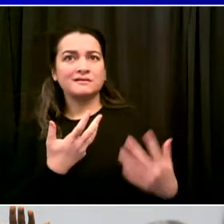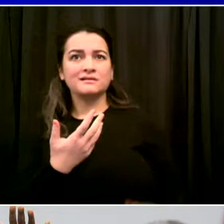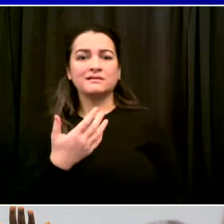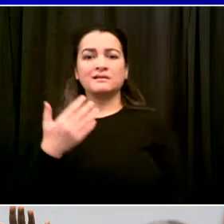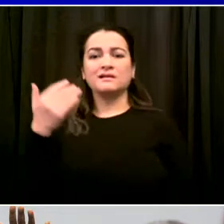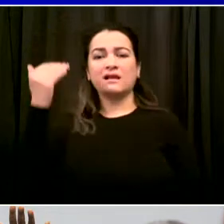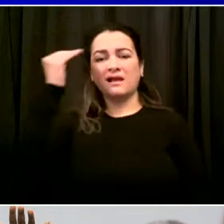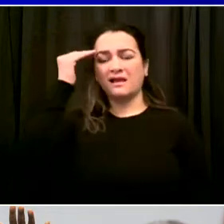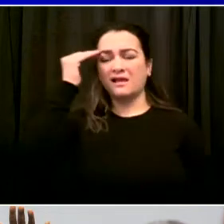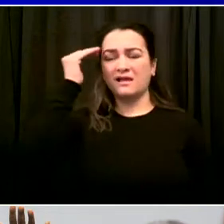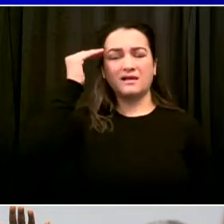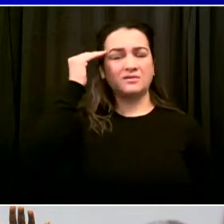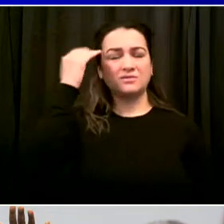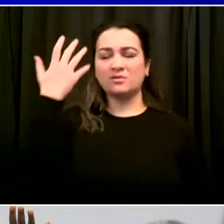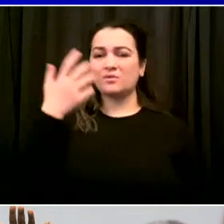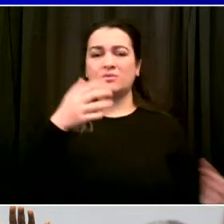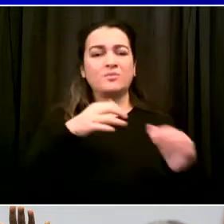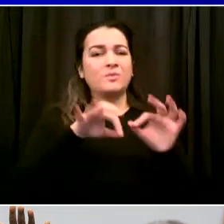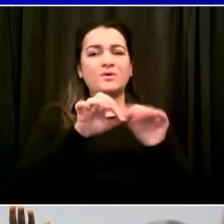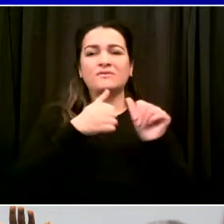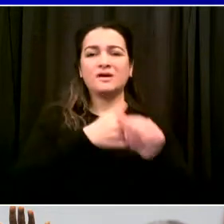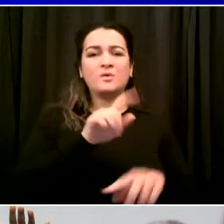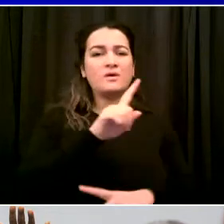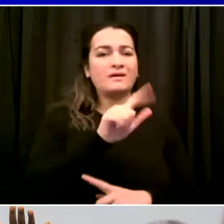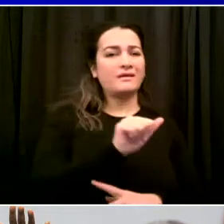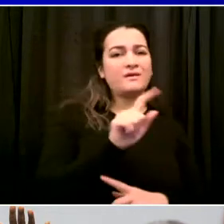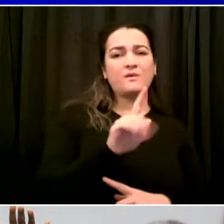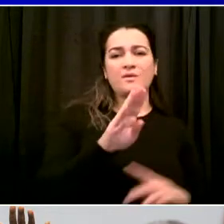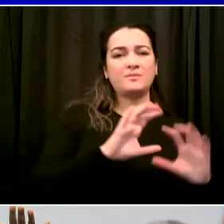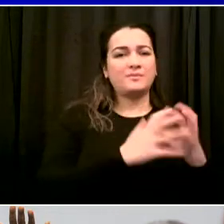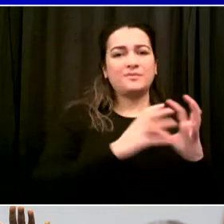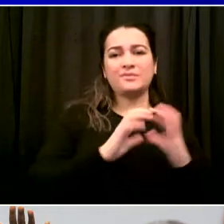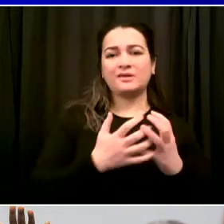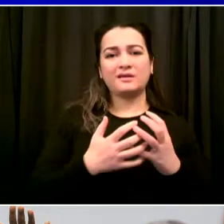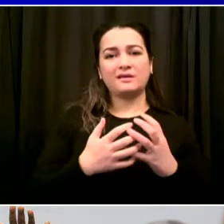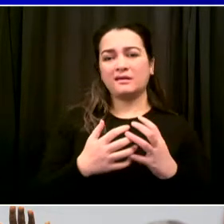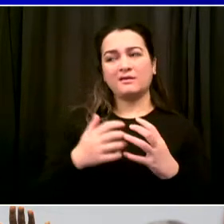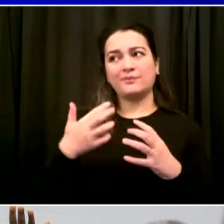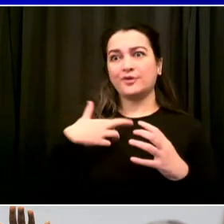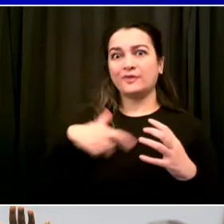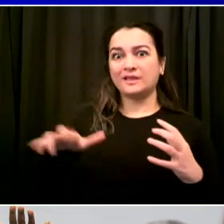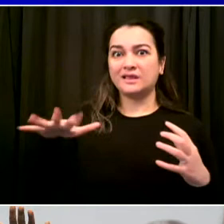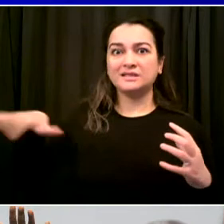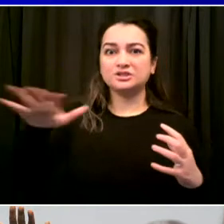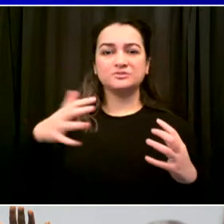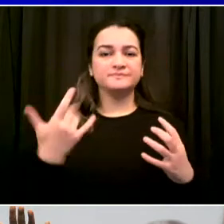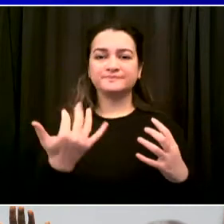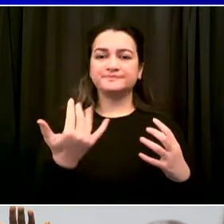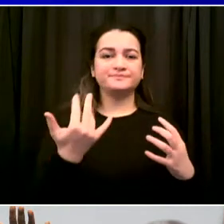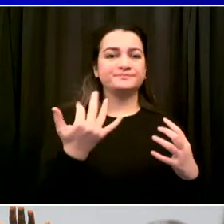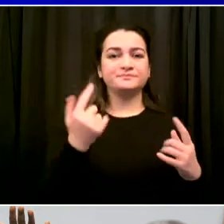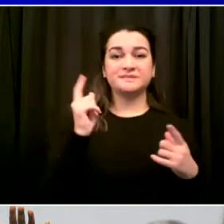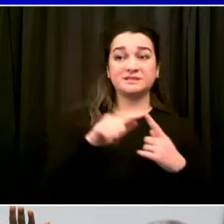ARE SOME AREAS WHERE WE NEED TO EXPAND RIRITGH NOW, AND HAVE TH FREEDOM TO VACCINATE CLERGY, I